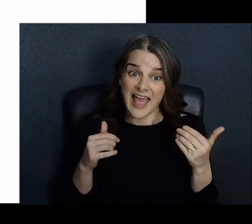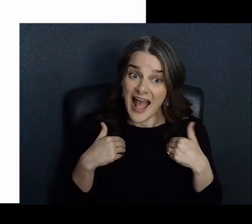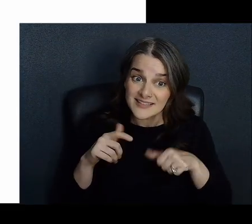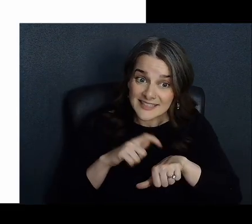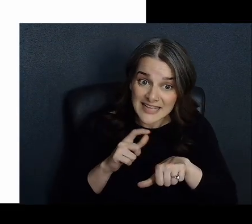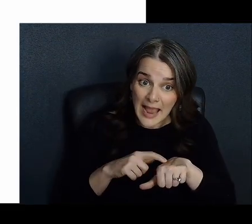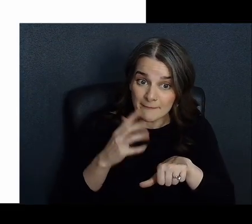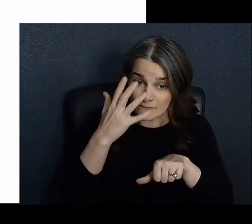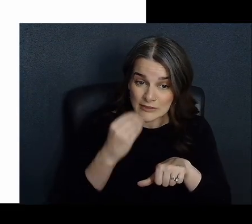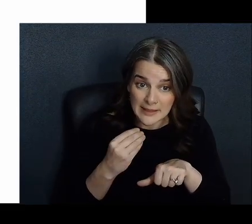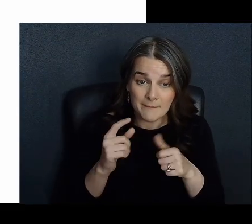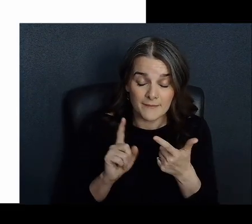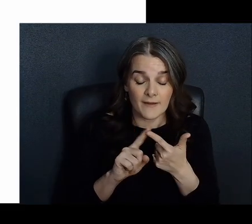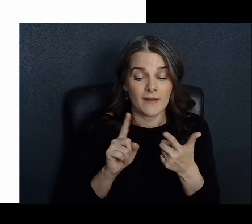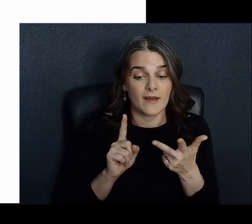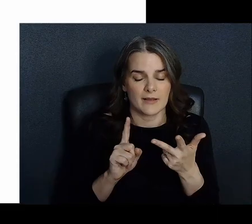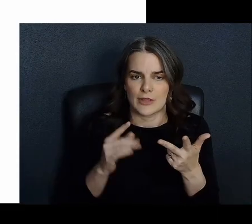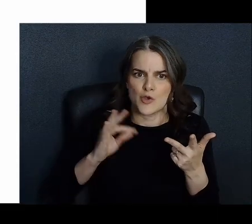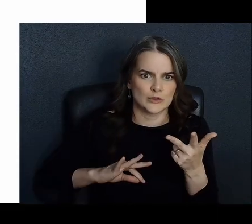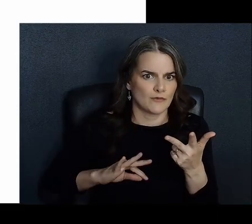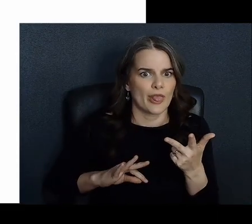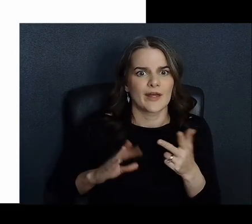for the website, which is BARD, Braille and Audio Reading